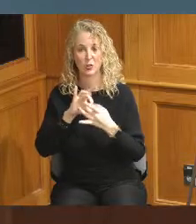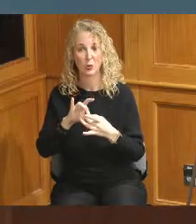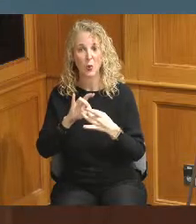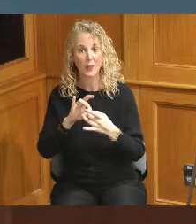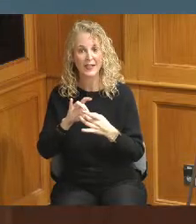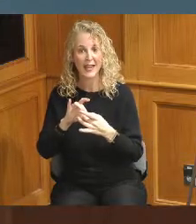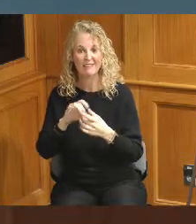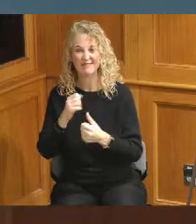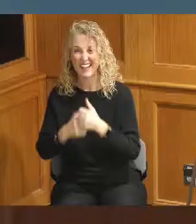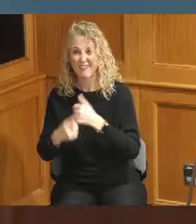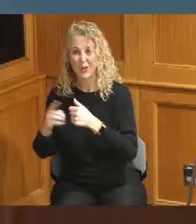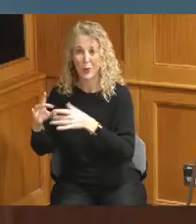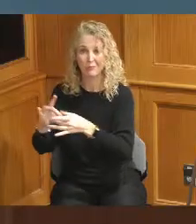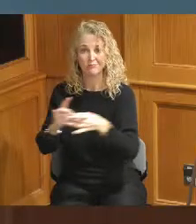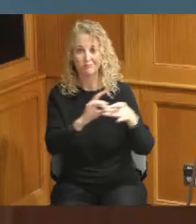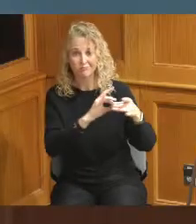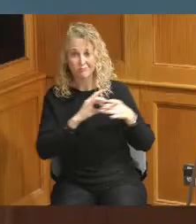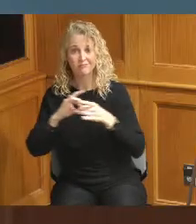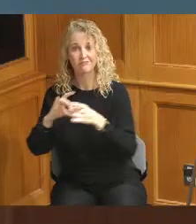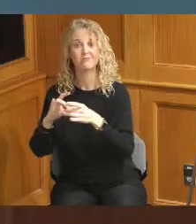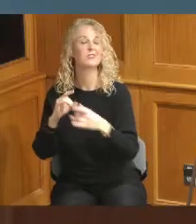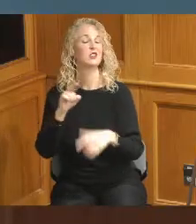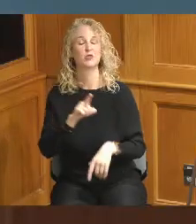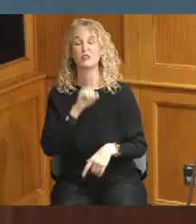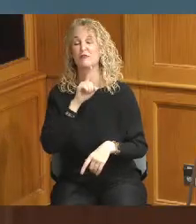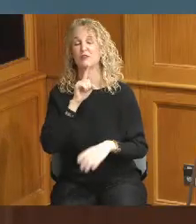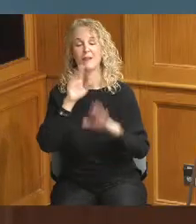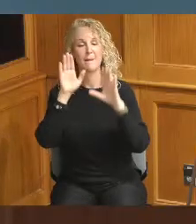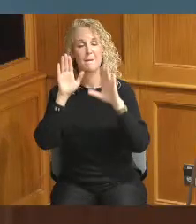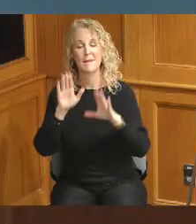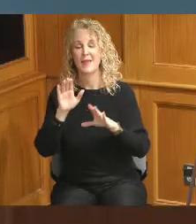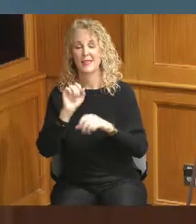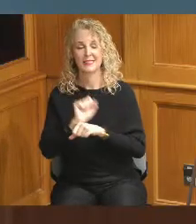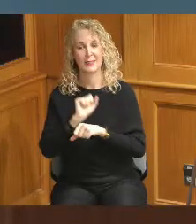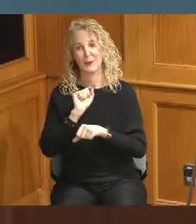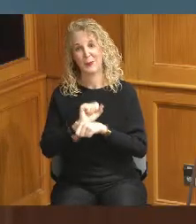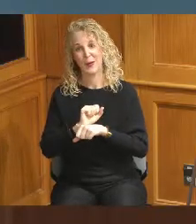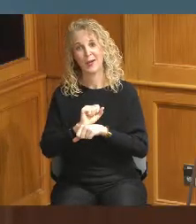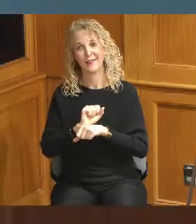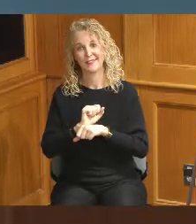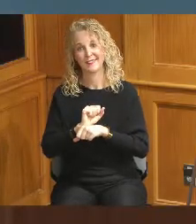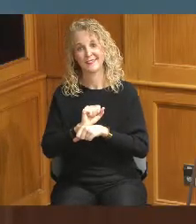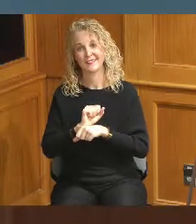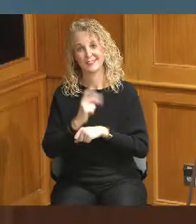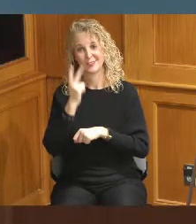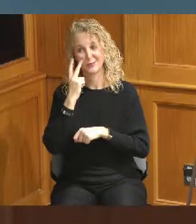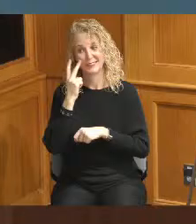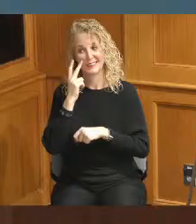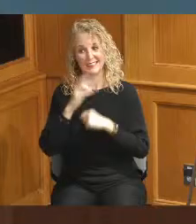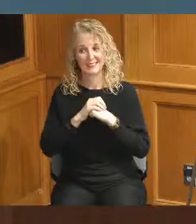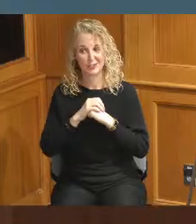if there was a disaster is is very incredible to be a part of and and see happen so I know